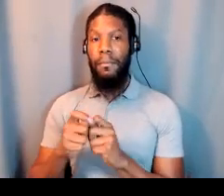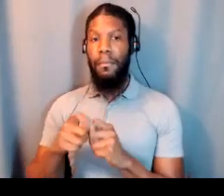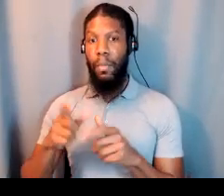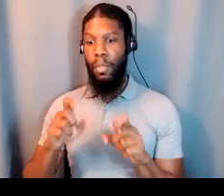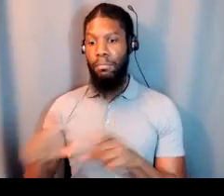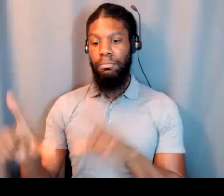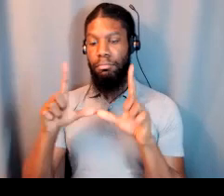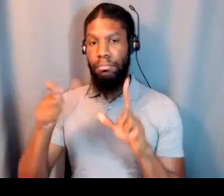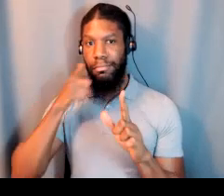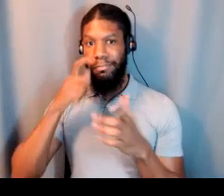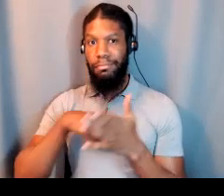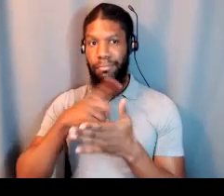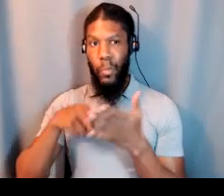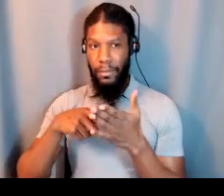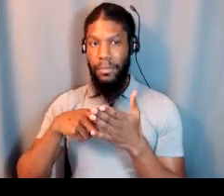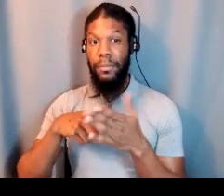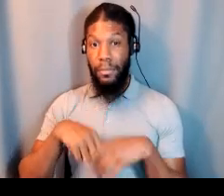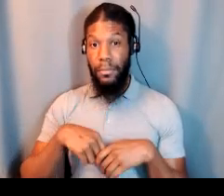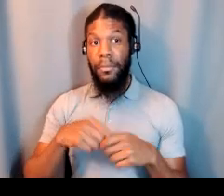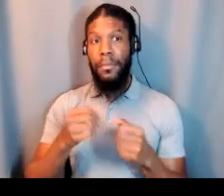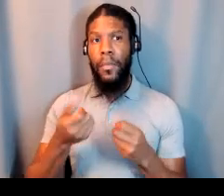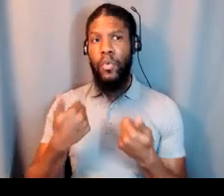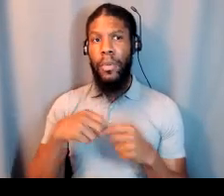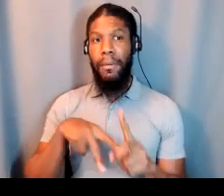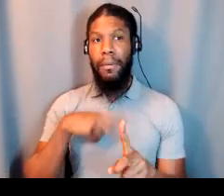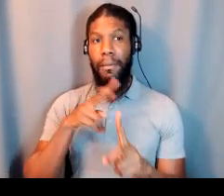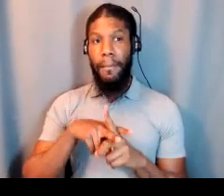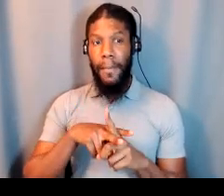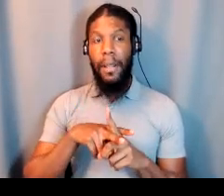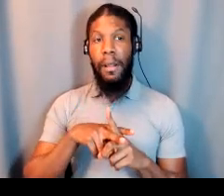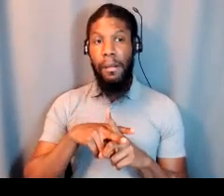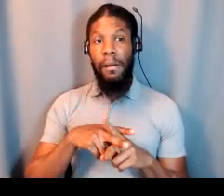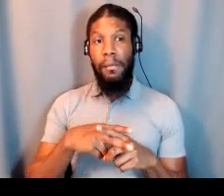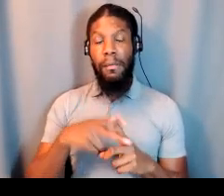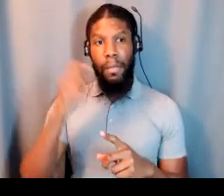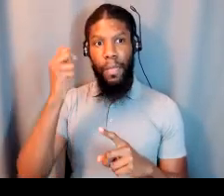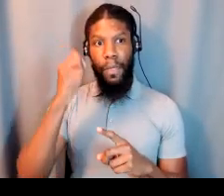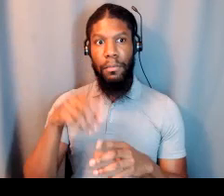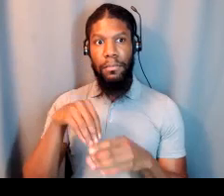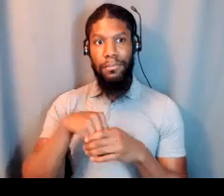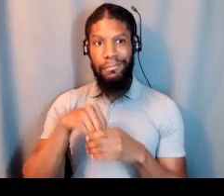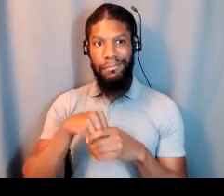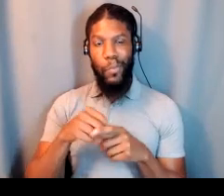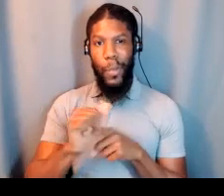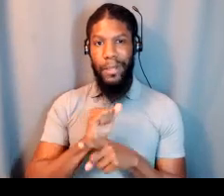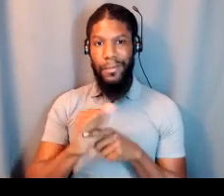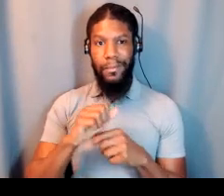I turned to Suhr-Sytsma and Brown s "Theory In/To Practice: "Addressing the Everyday Language "of Oppression in the Writing Center."